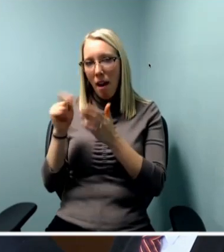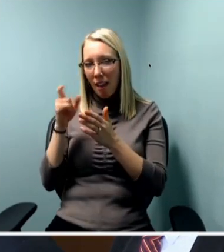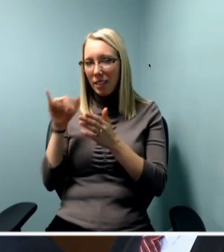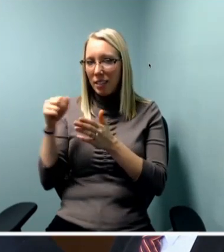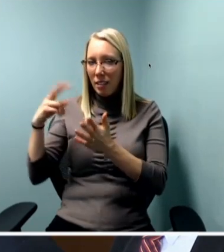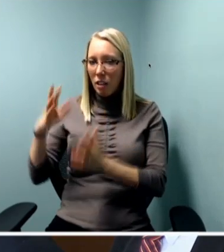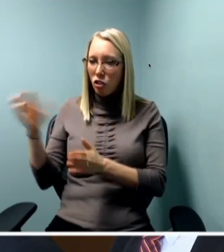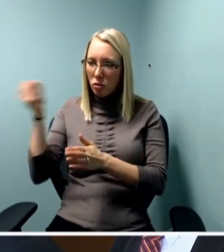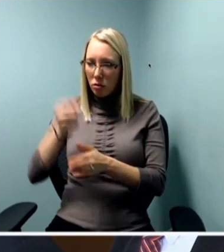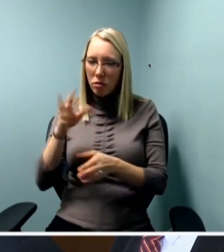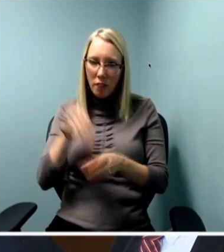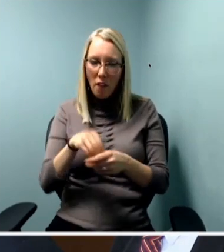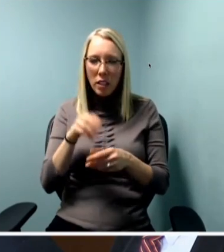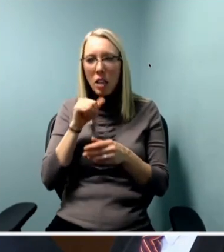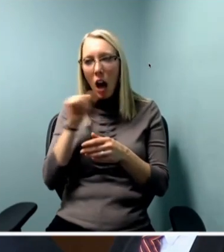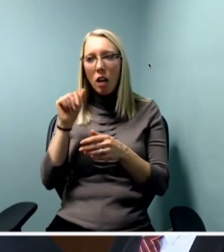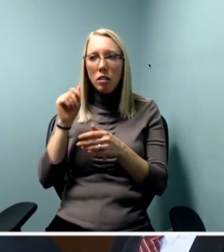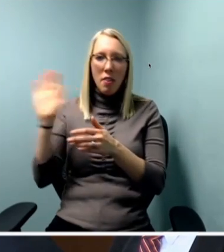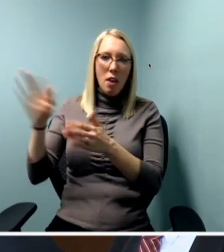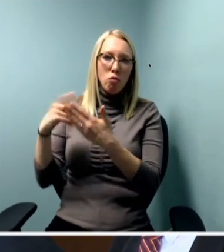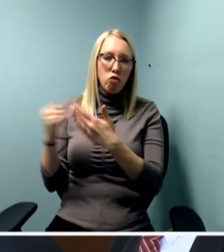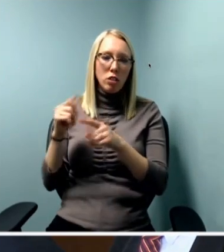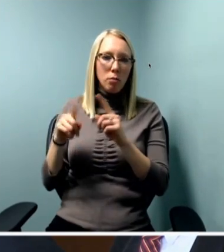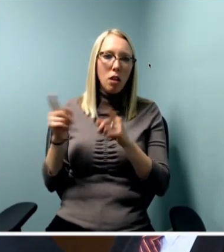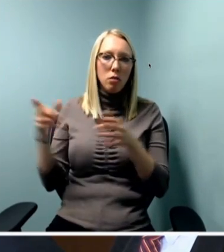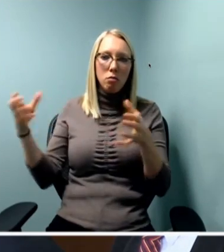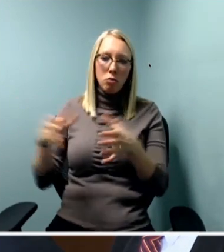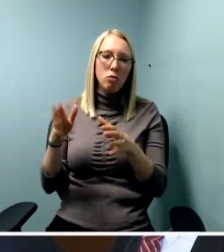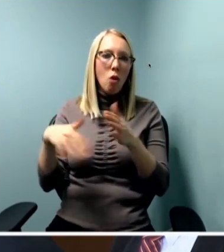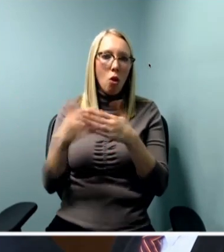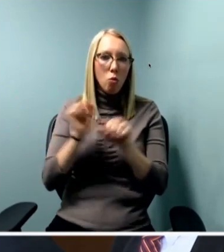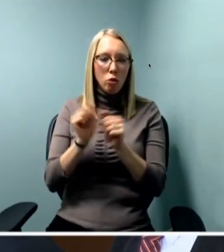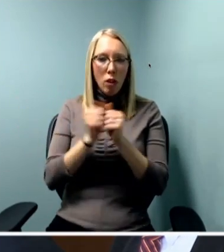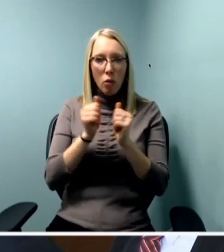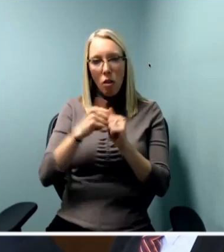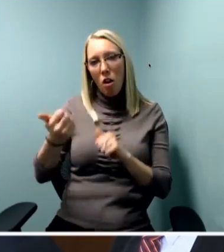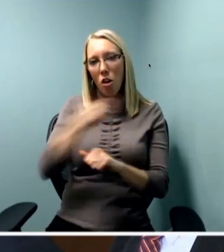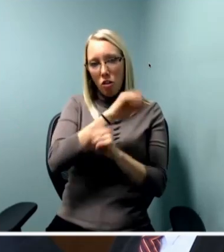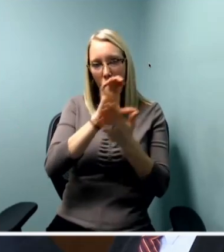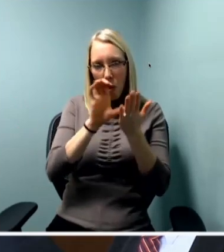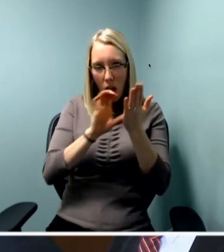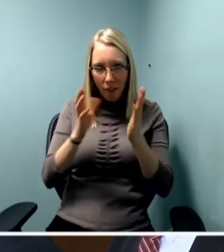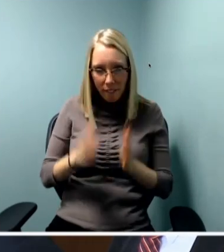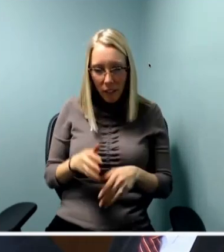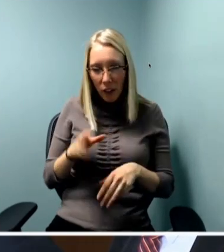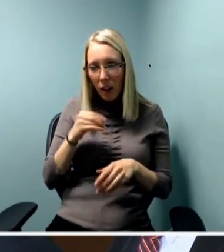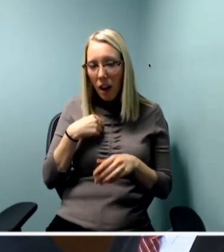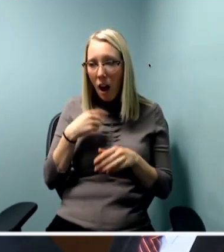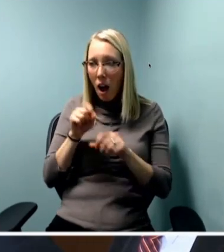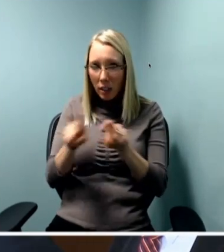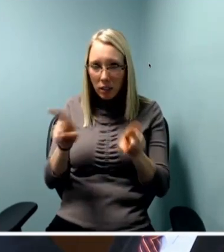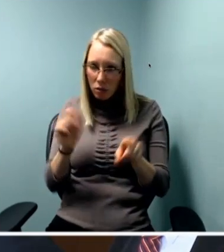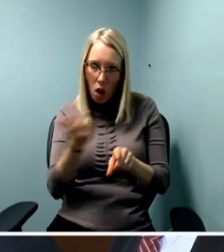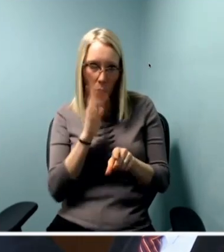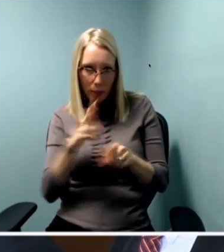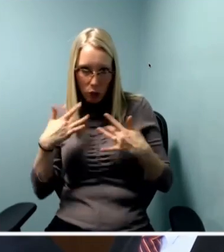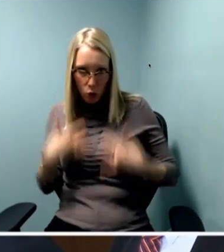but they were working with another choreographer and I asked, "If everyone's going to be nude,"-- and I'd given them the voice-over ahead of time,